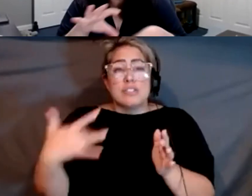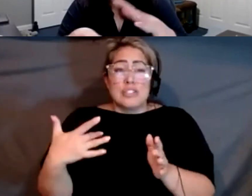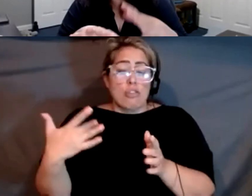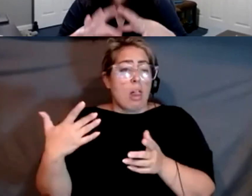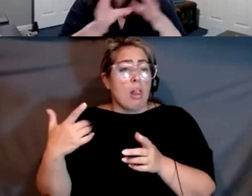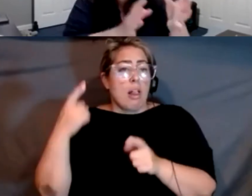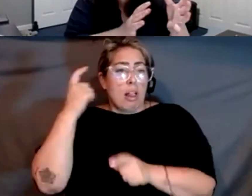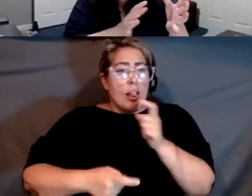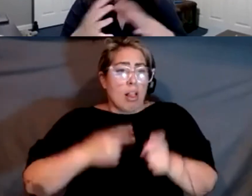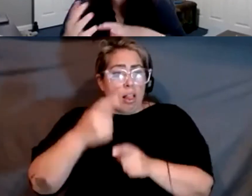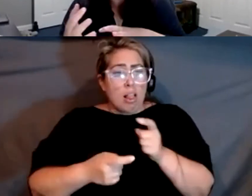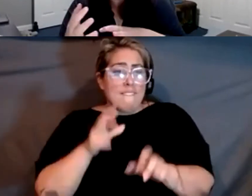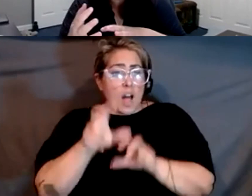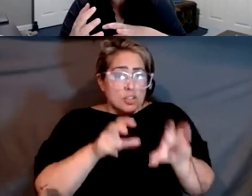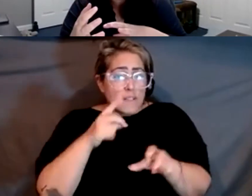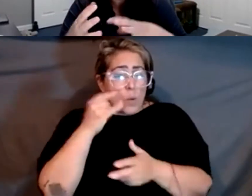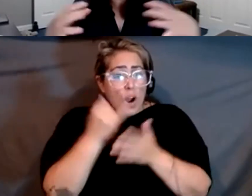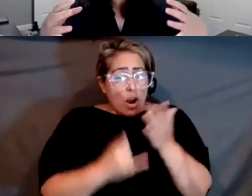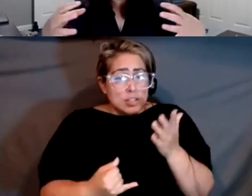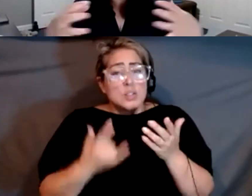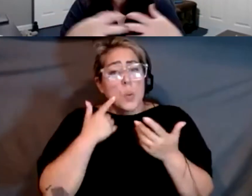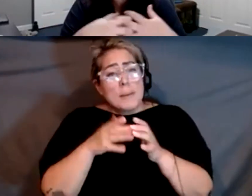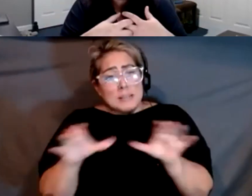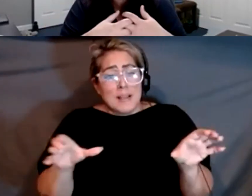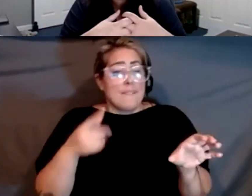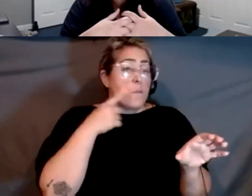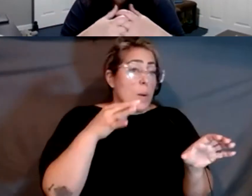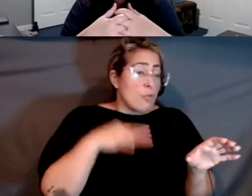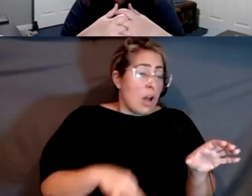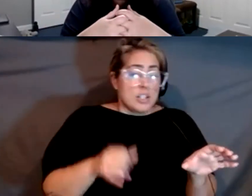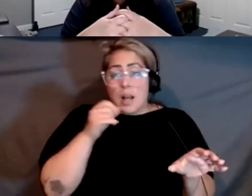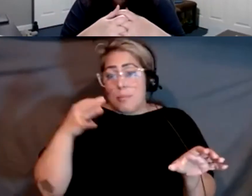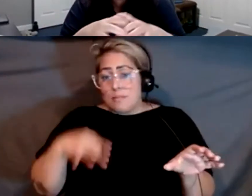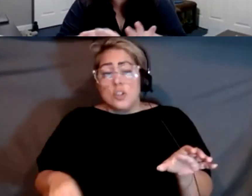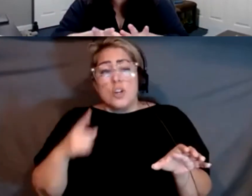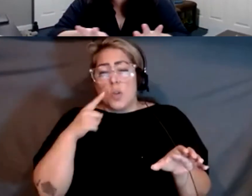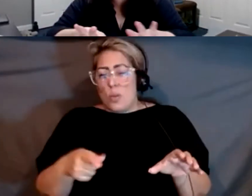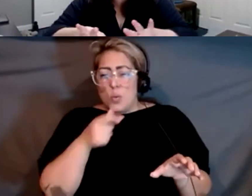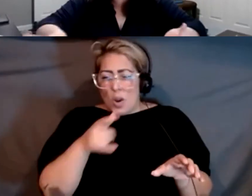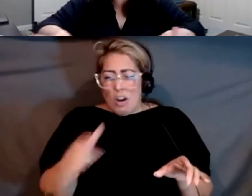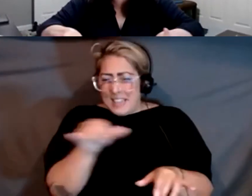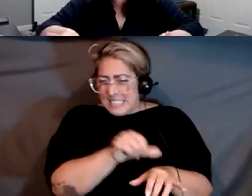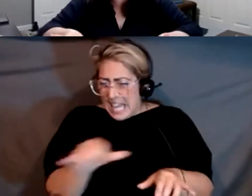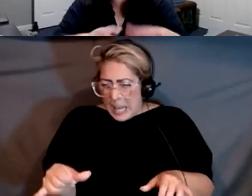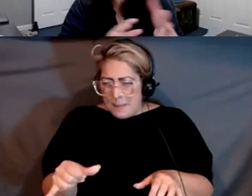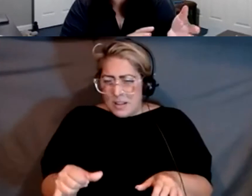by for-profit and nonprofit and we're not seen as a cohesive sector. So the money got split up. So